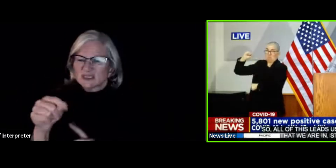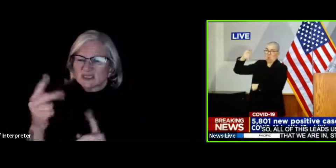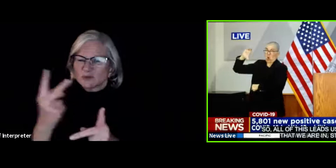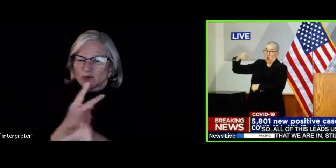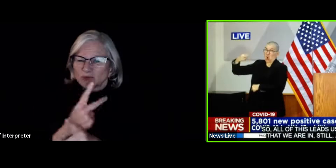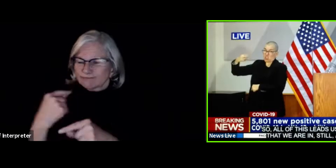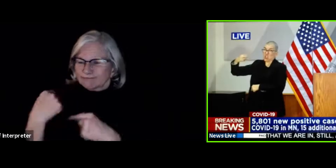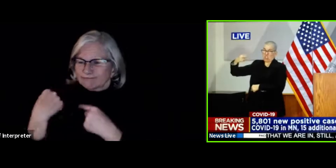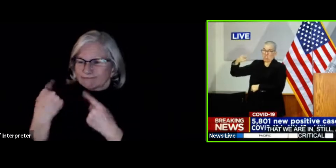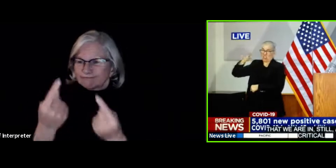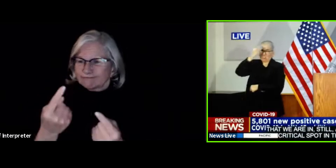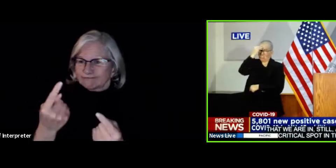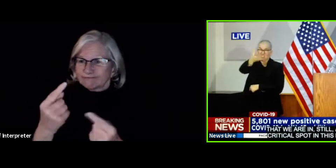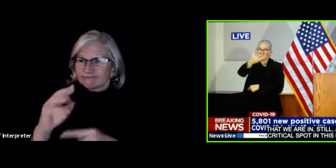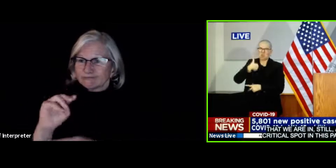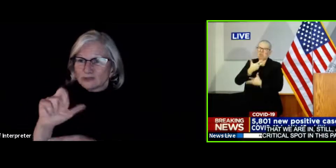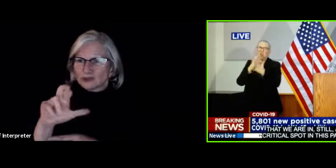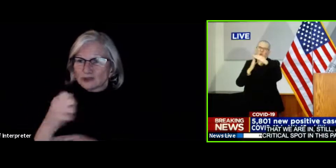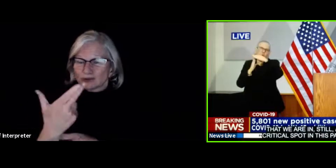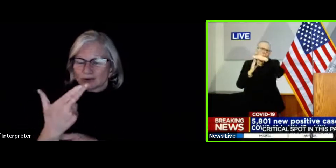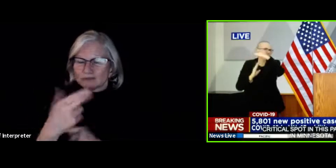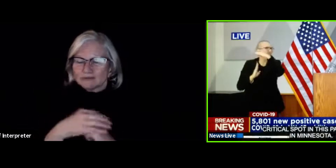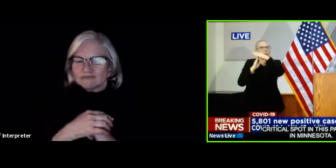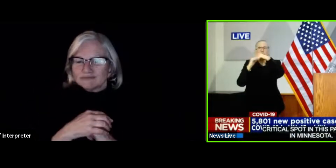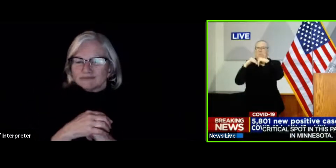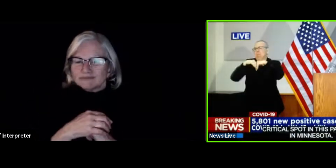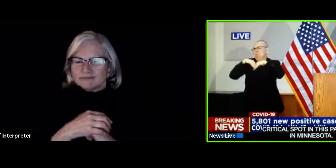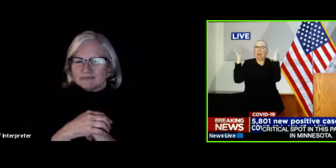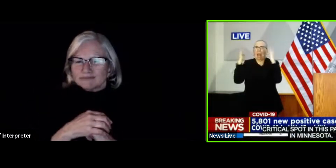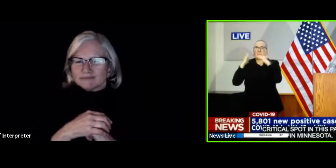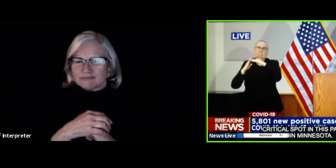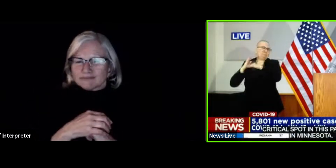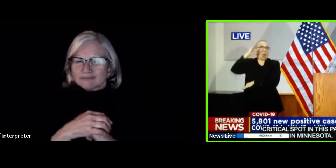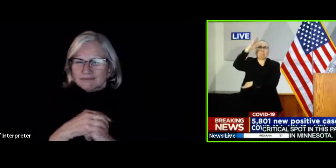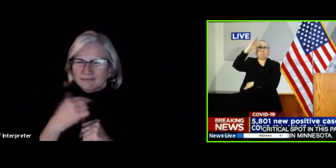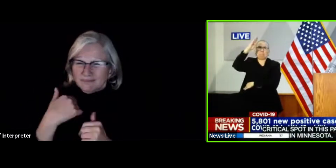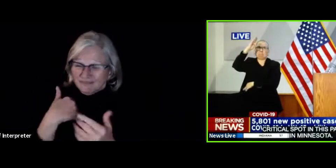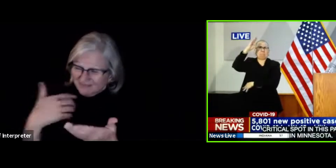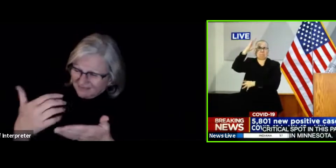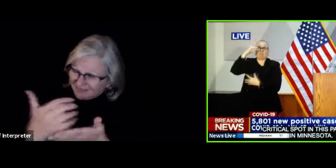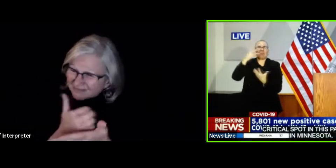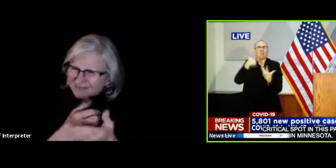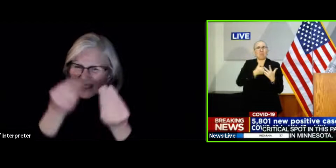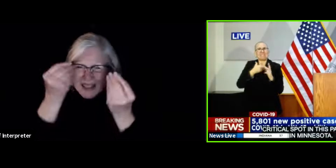THAT WE ARE CERTAINLY LOOKING FOR SIGNS OF PROMISE, WE'RE CERTAINLY LOOKING FOR EVIDENCE OVER THE COMING WEEKS